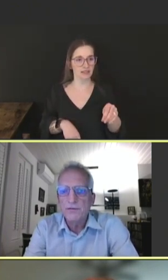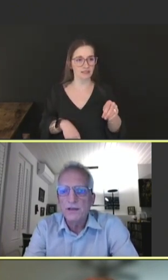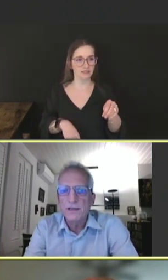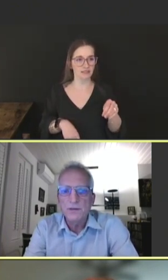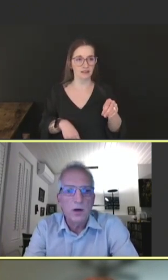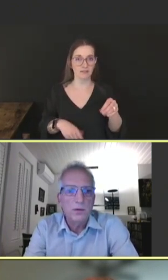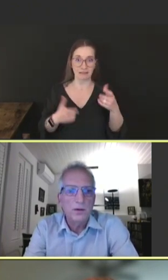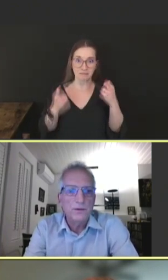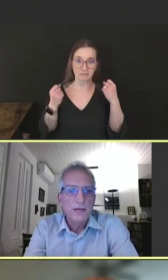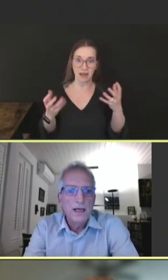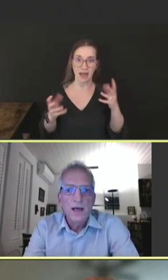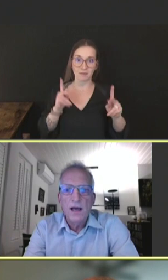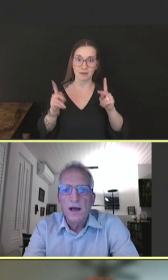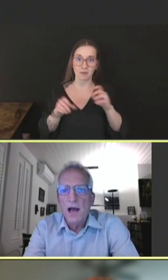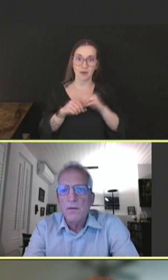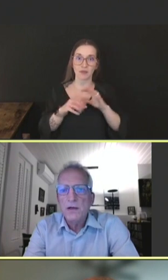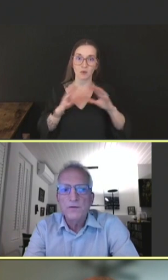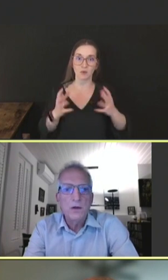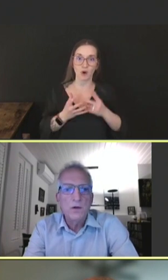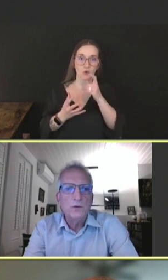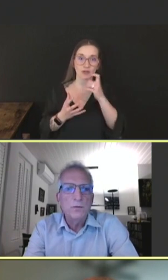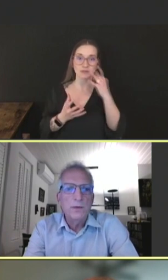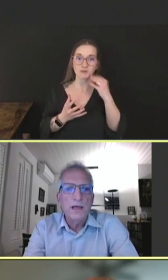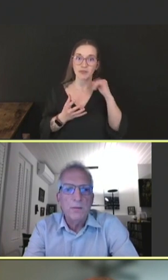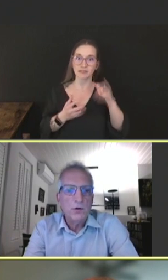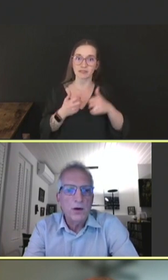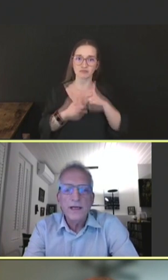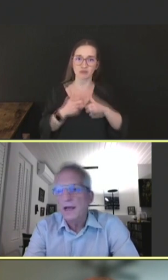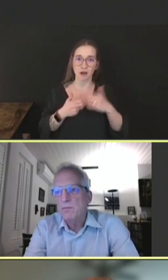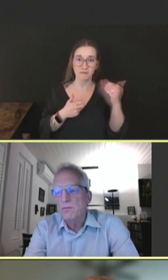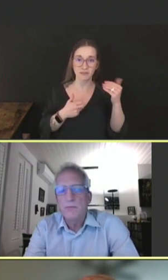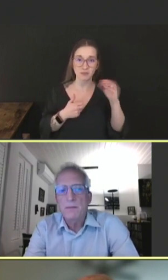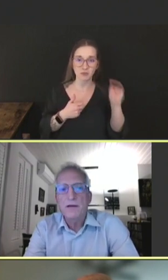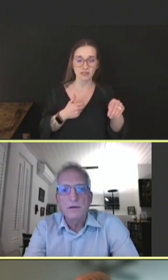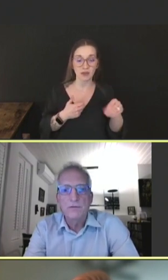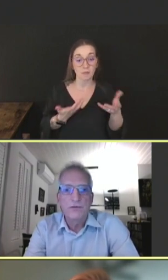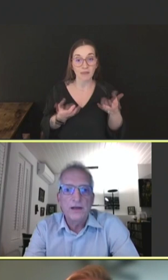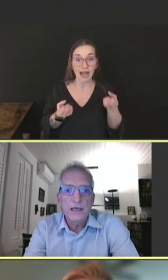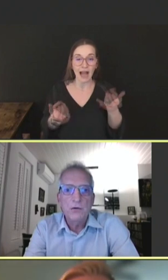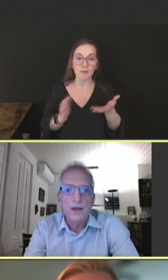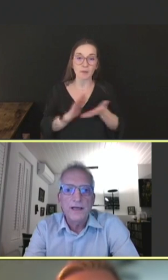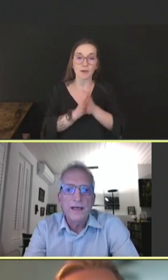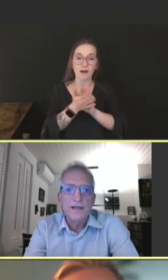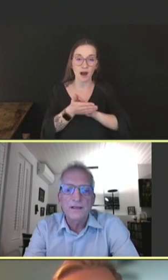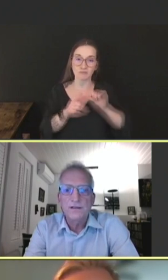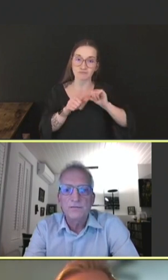having these problems, how many of those will become chronic and maybe very chronic cases,